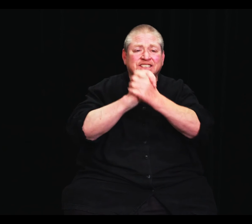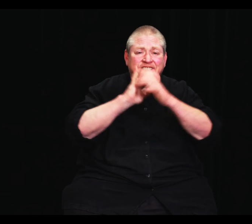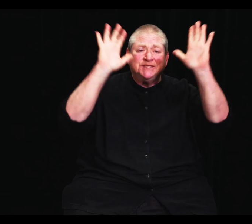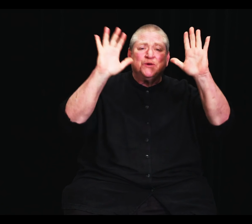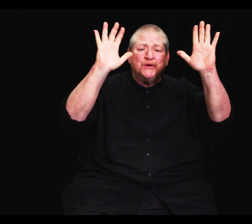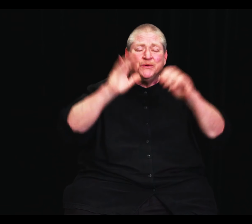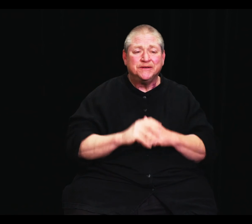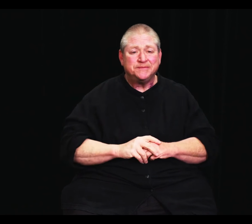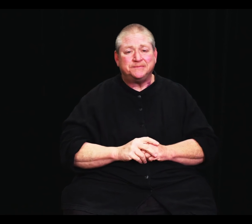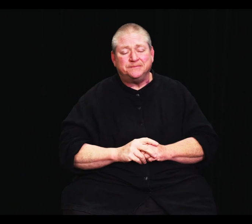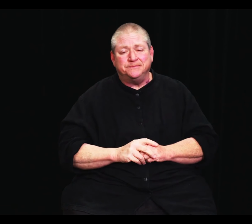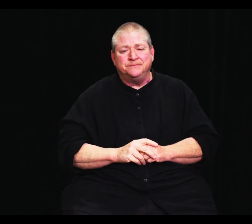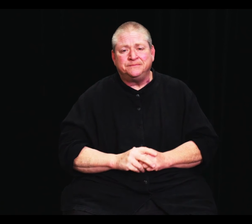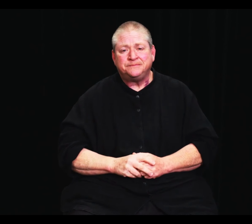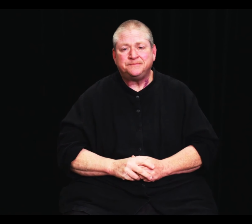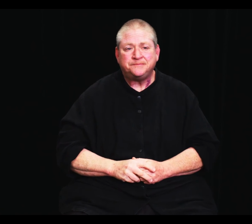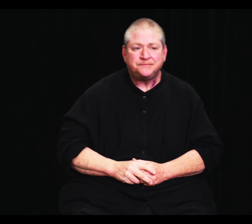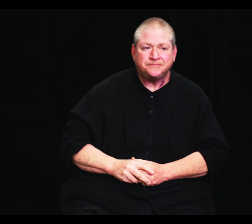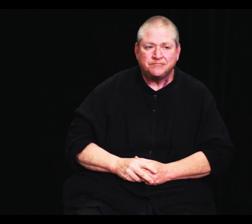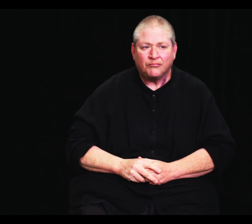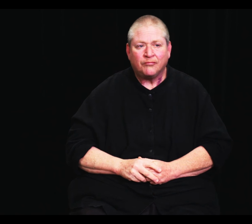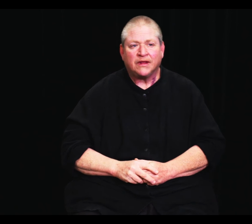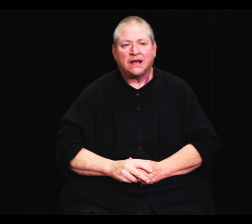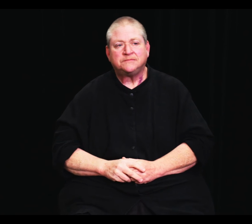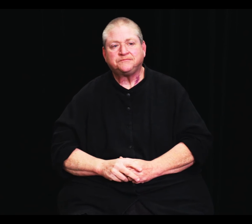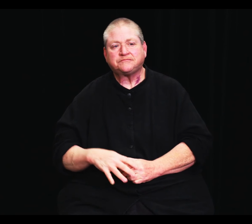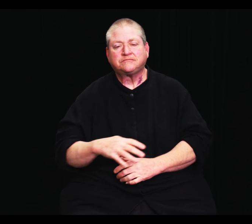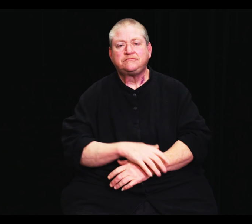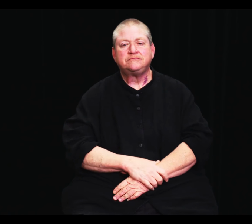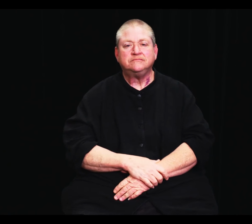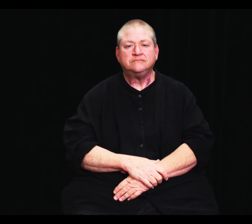we can make it through anything! Congratulations! >> Congratulations!